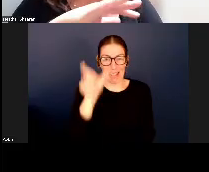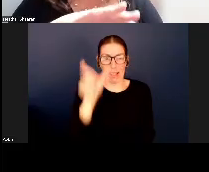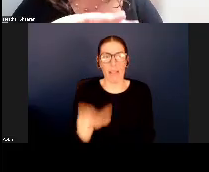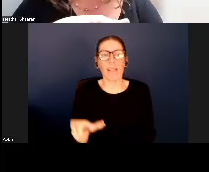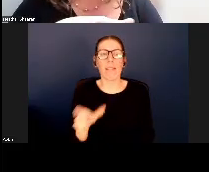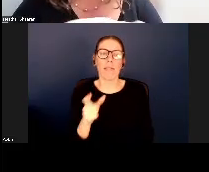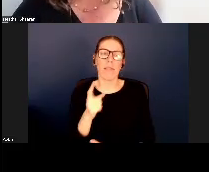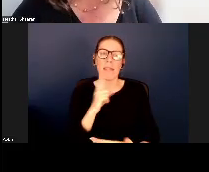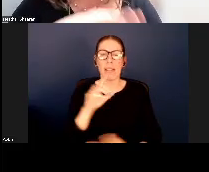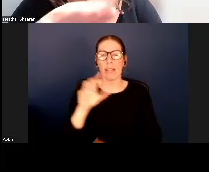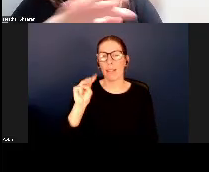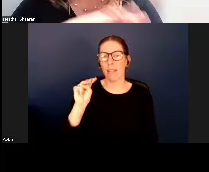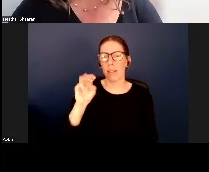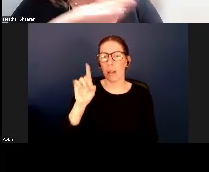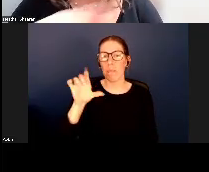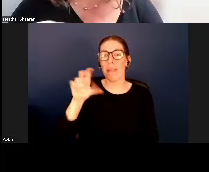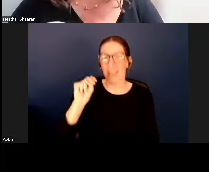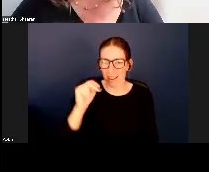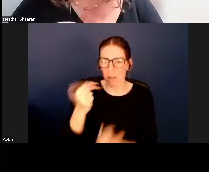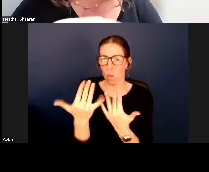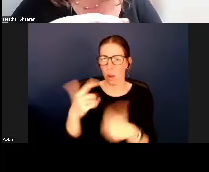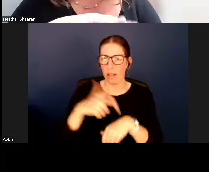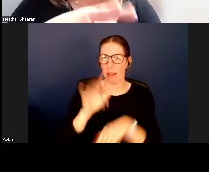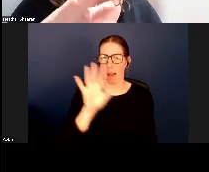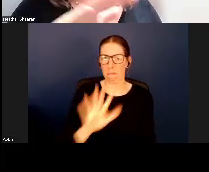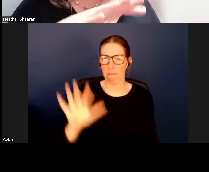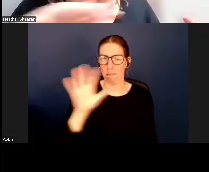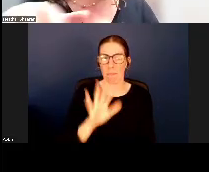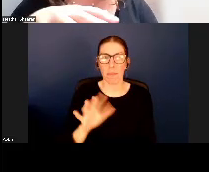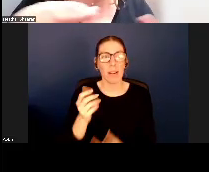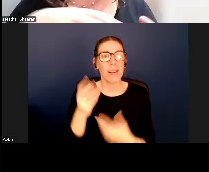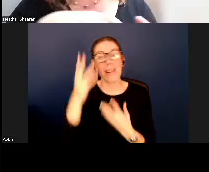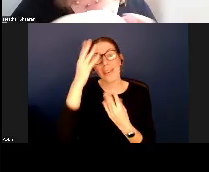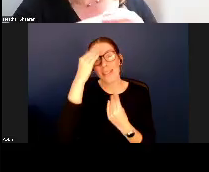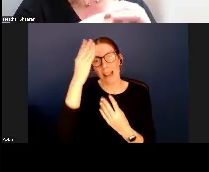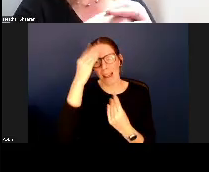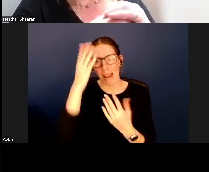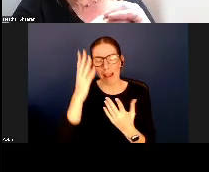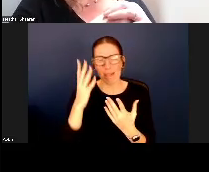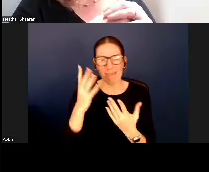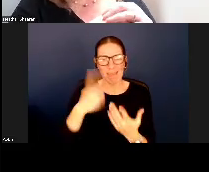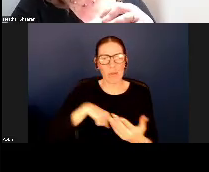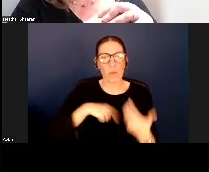we did a median because the data is a little bit skewed. So it kind of shifts to one side. So this